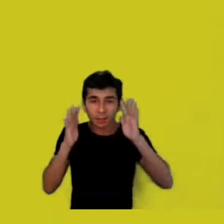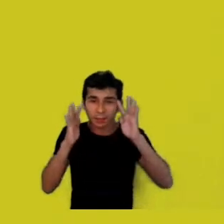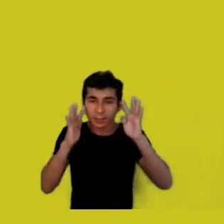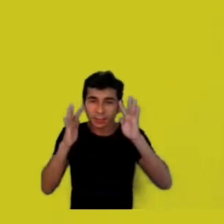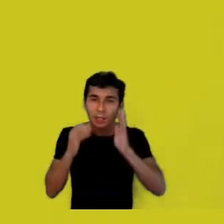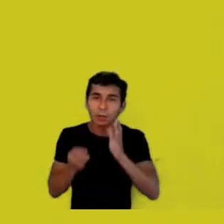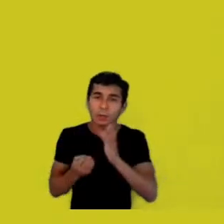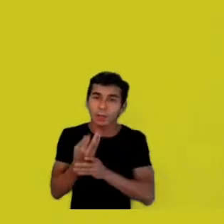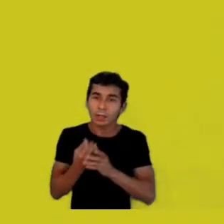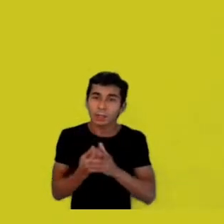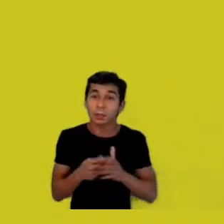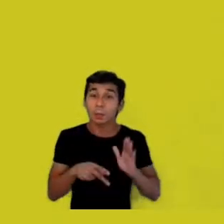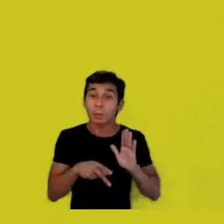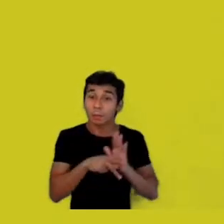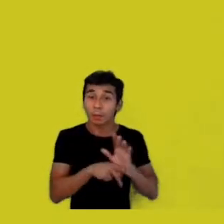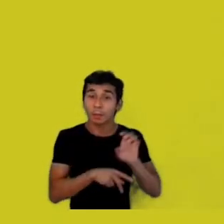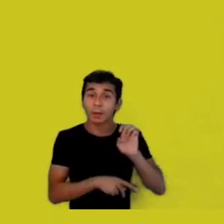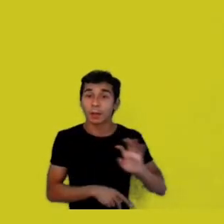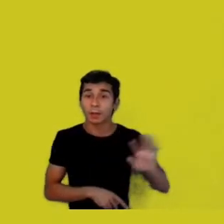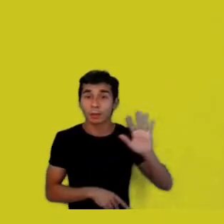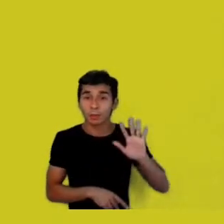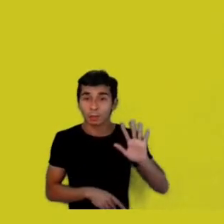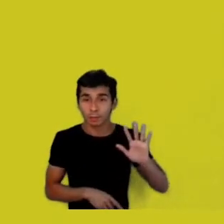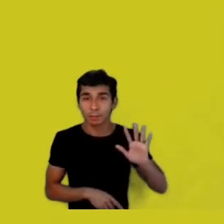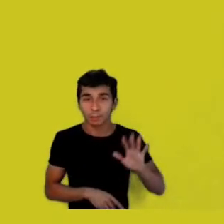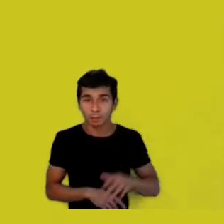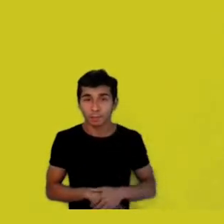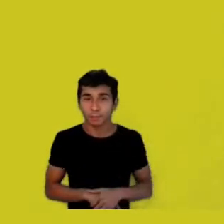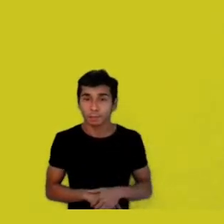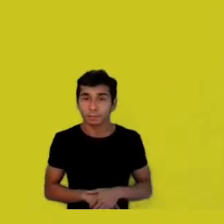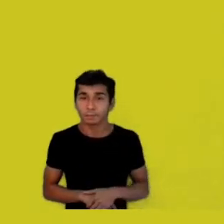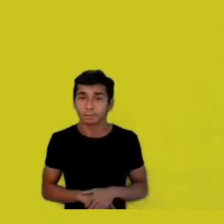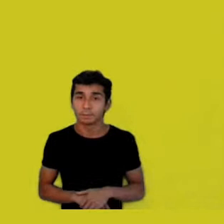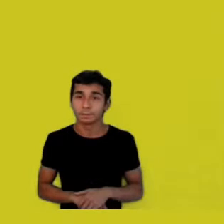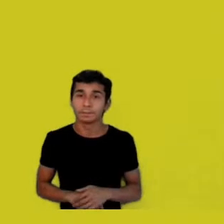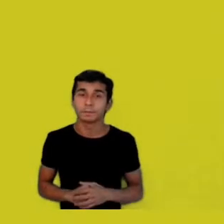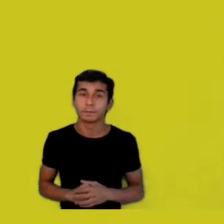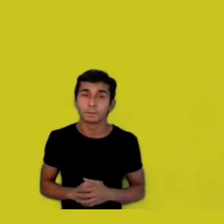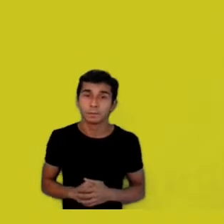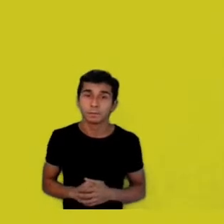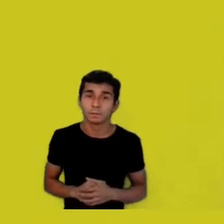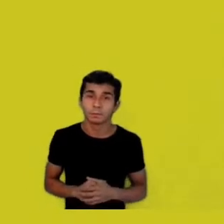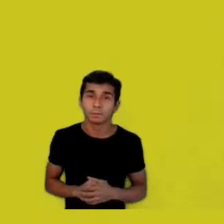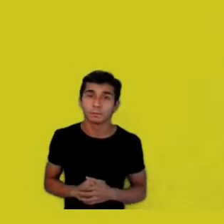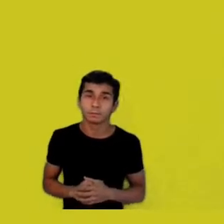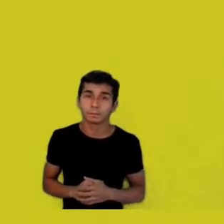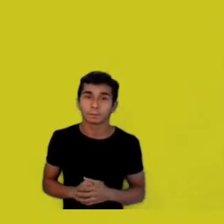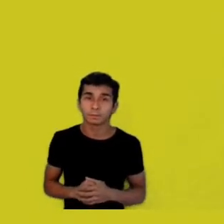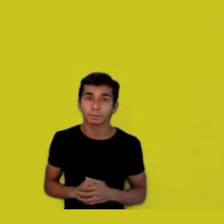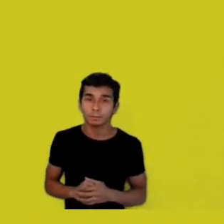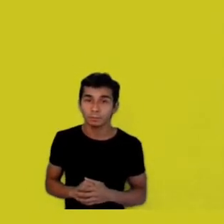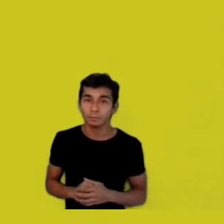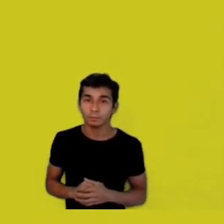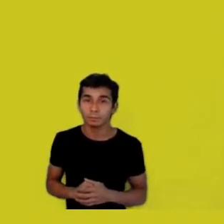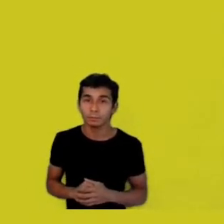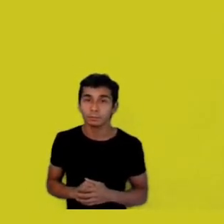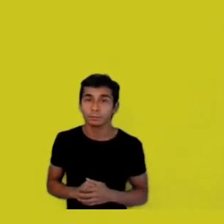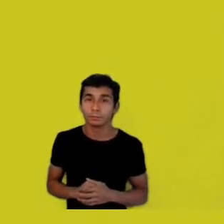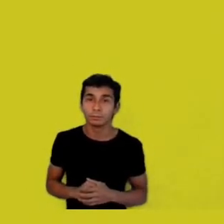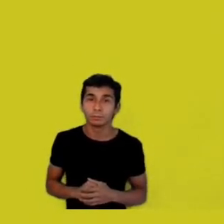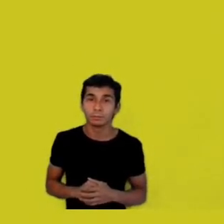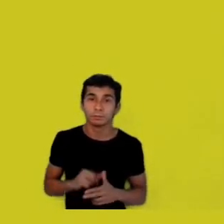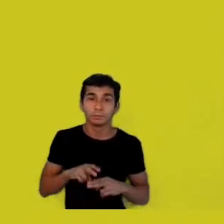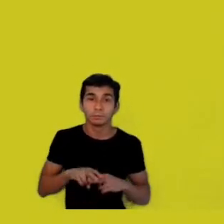Not by chance it’s through this... yardic creative experience